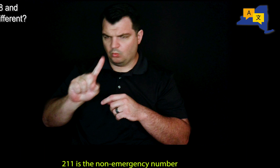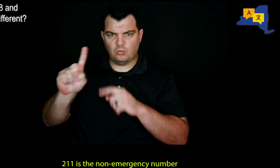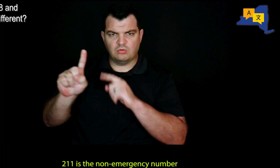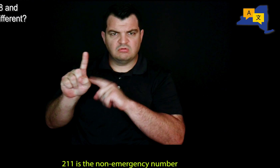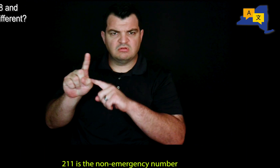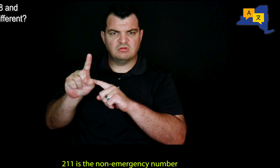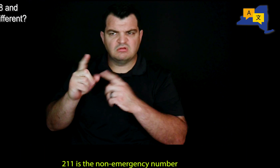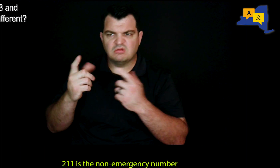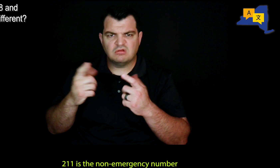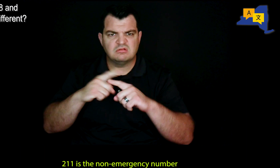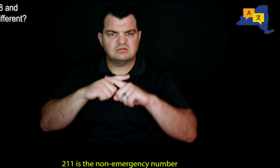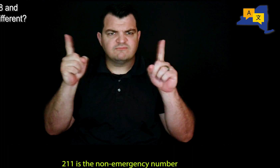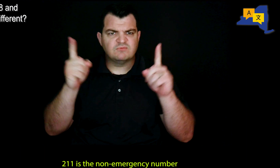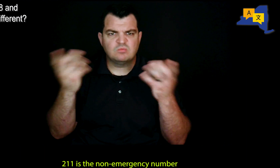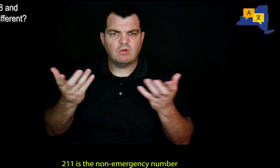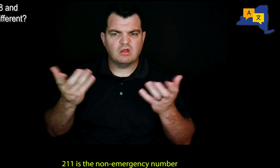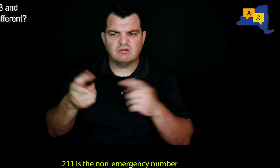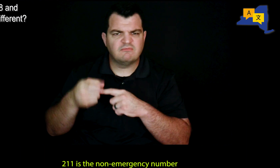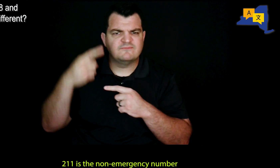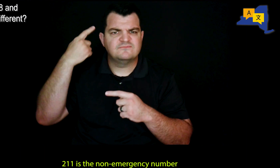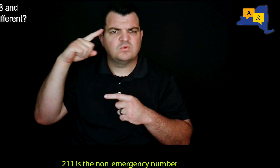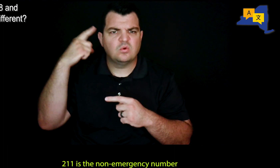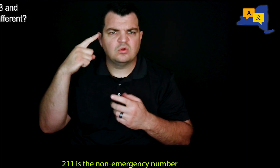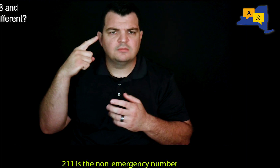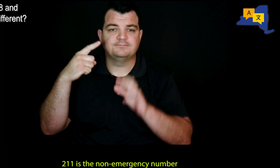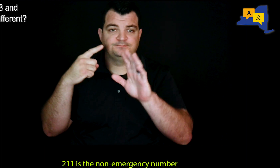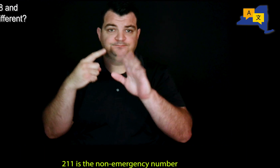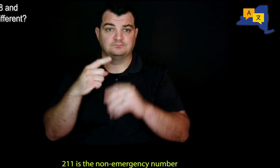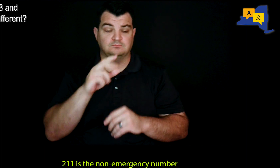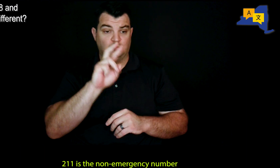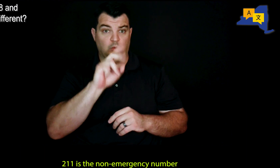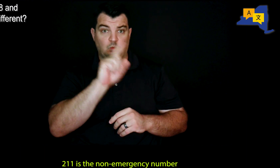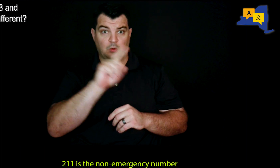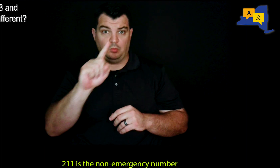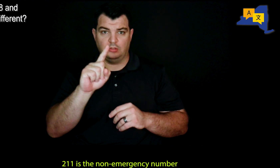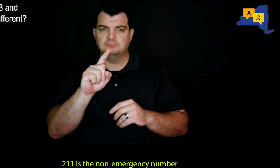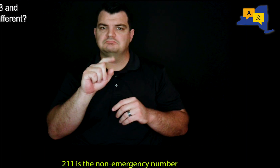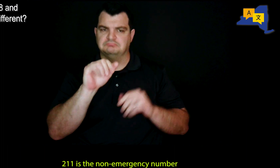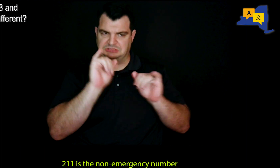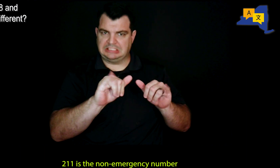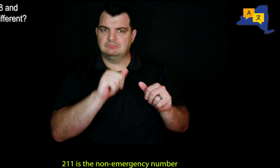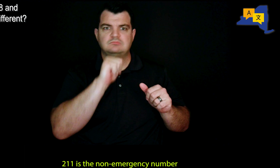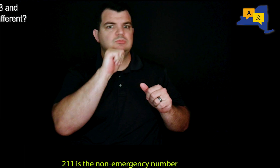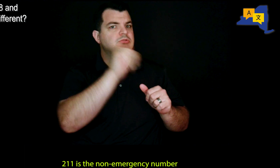211 is the non-emergency number